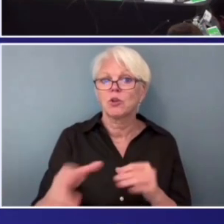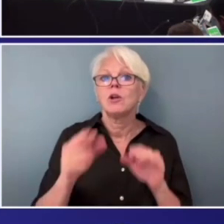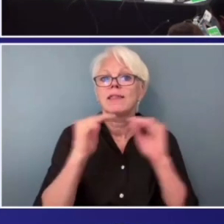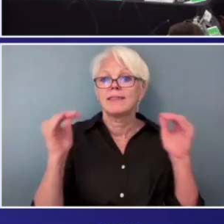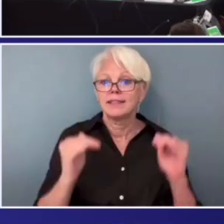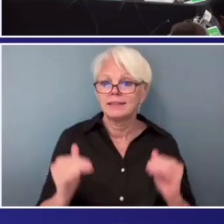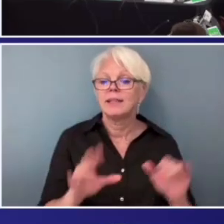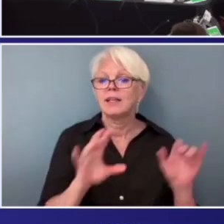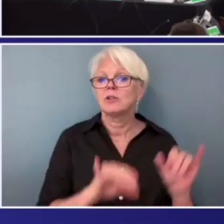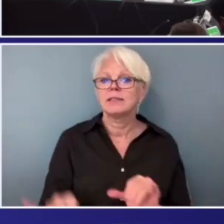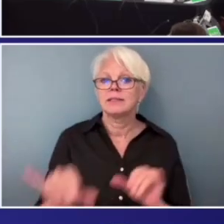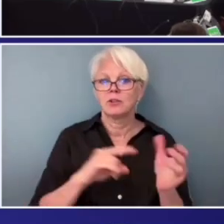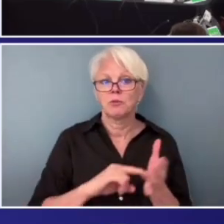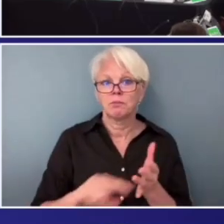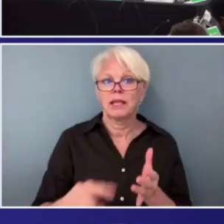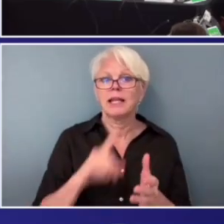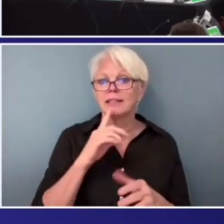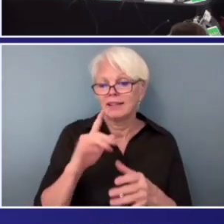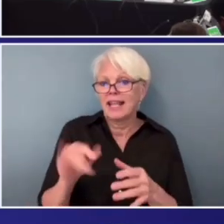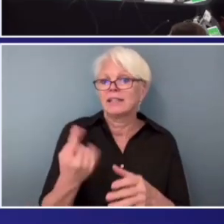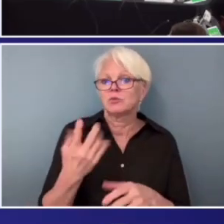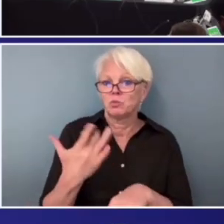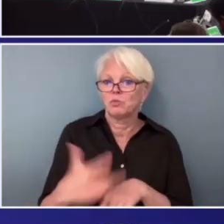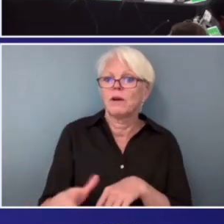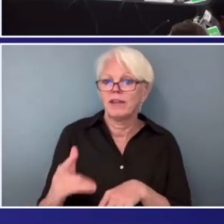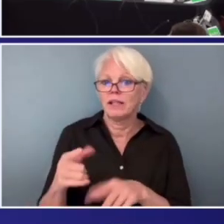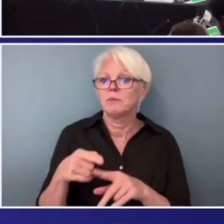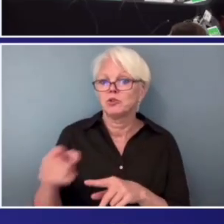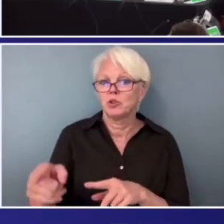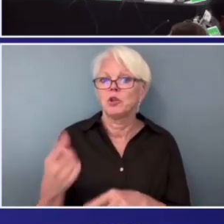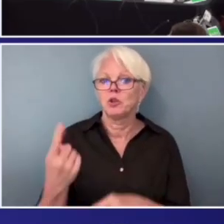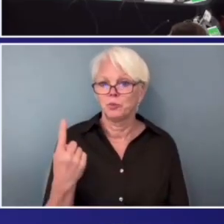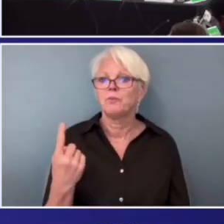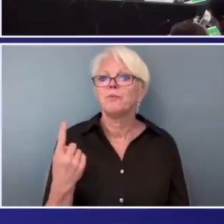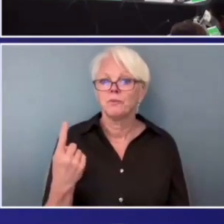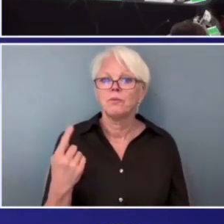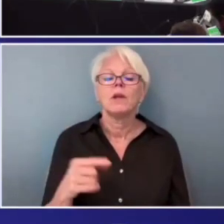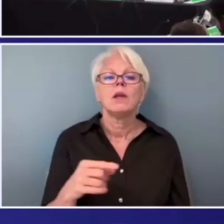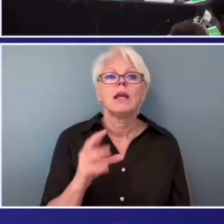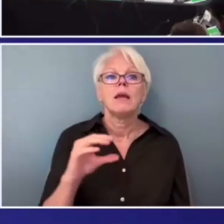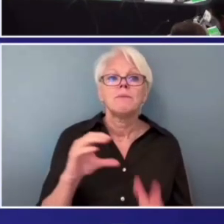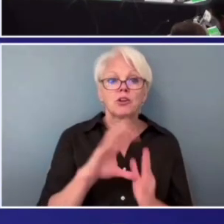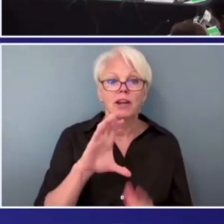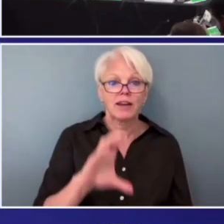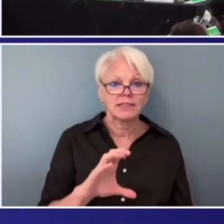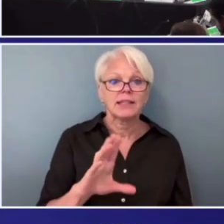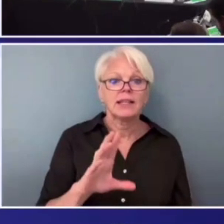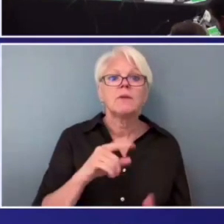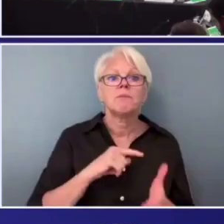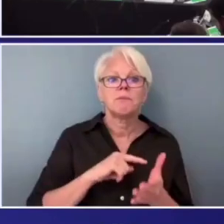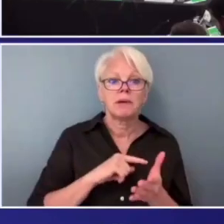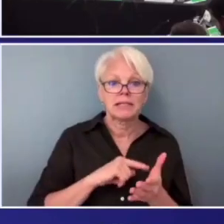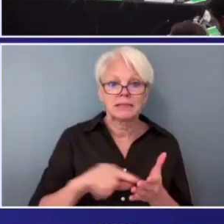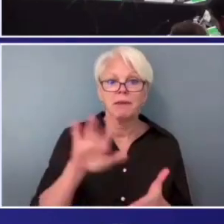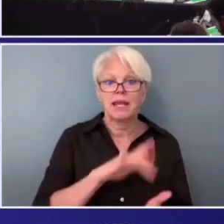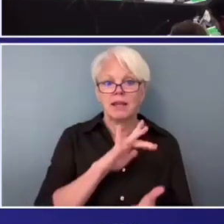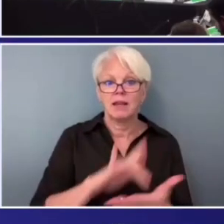repayment plan available to you. And in paragraph (c), a borrower must repay a loan in full by making fixed monthly payments over